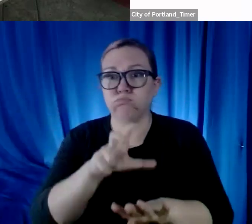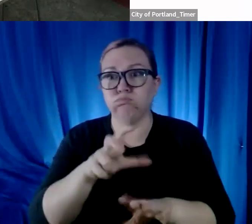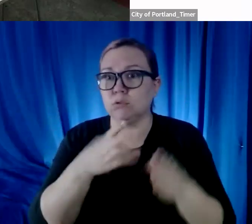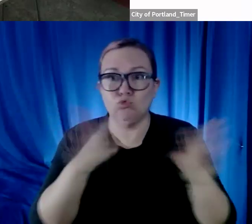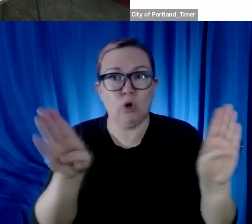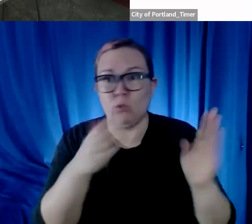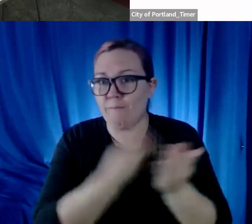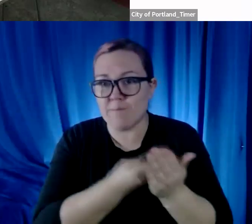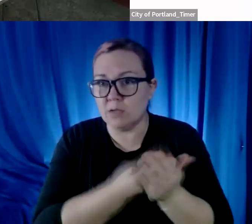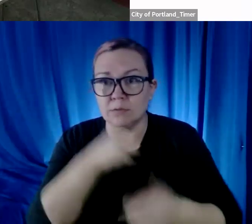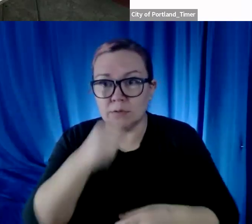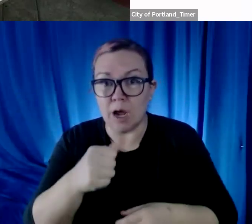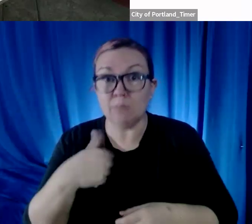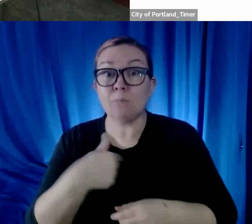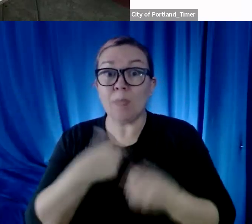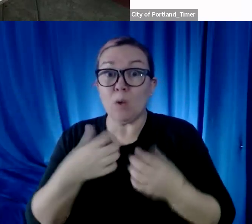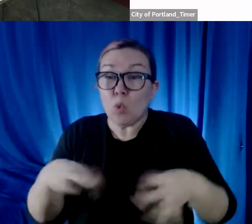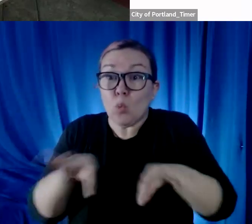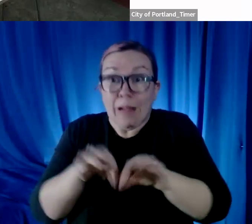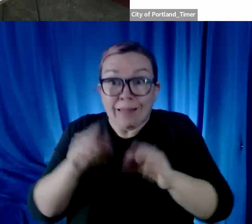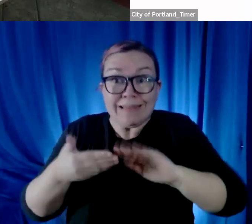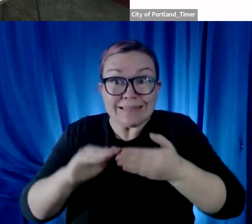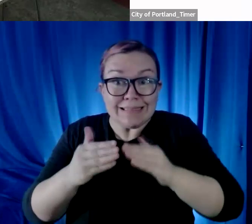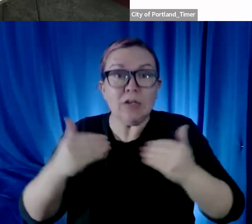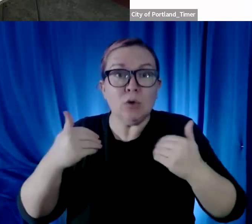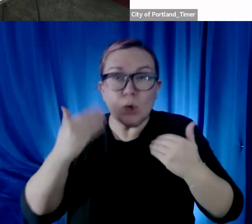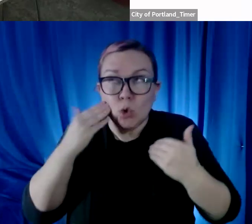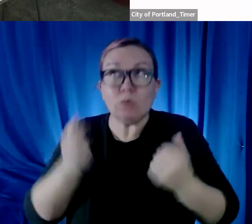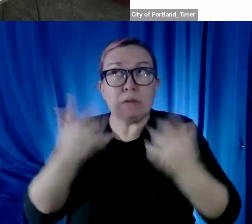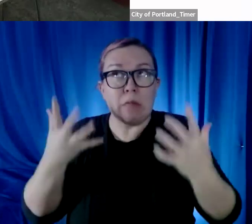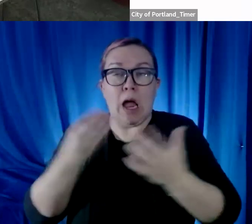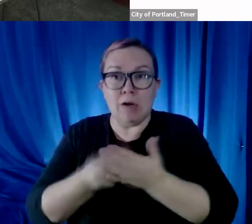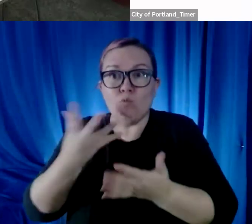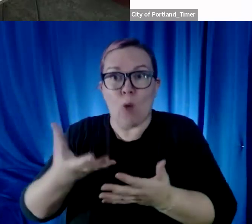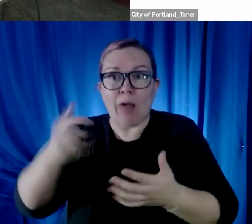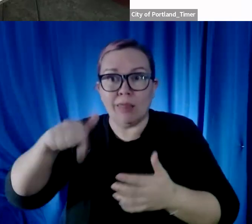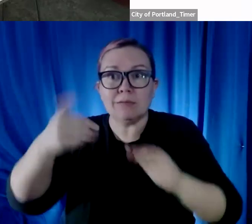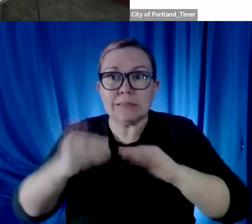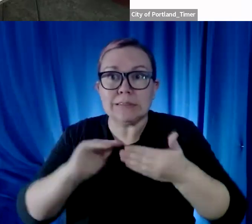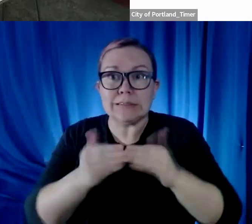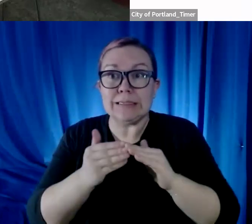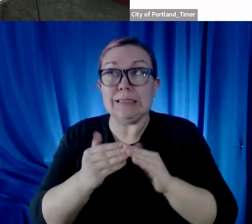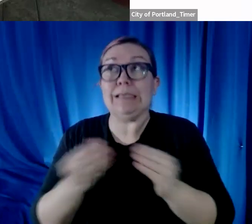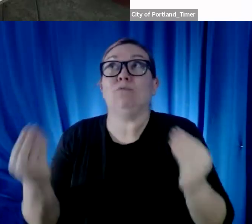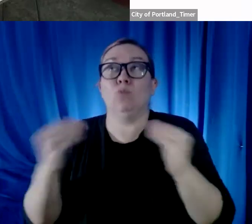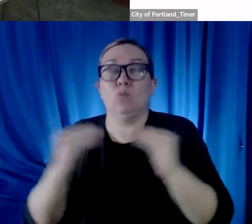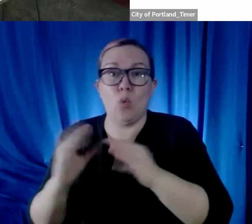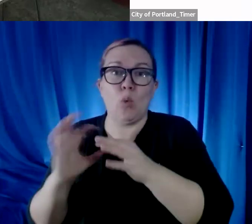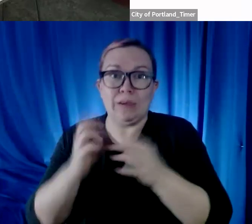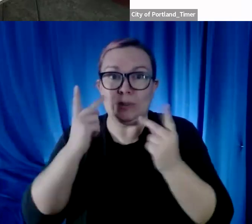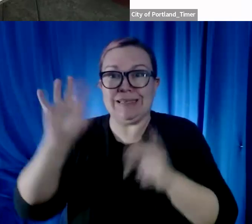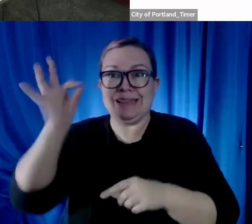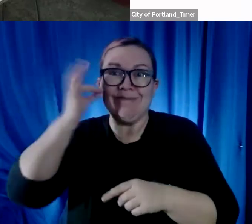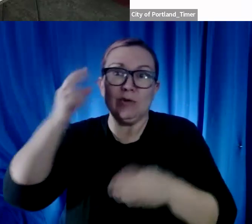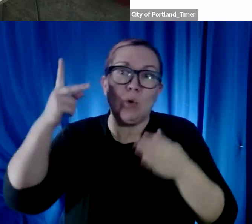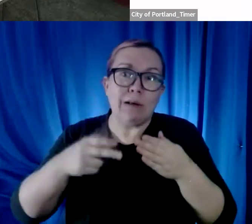We're a wealthy city. There is a lot of wealth. We all know there's a lot of wealth in this city, although more so as we were seeing these federal tax cuts extended.